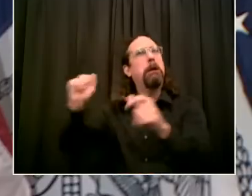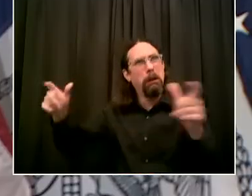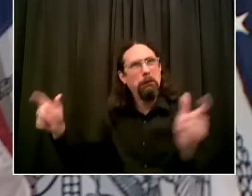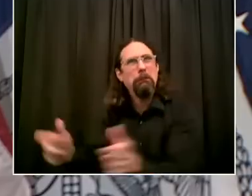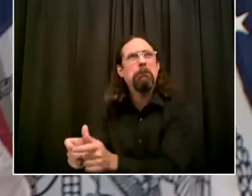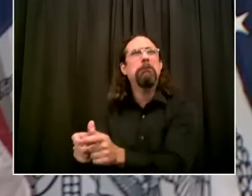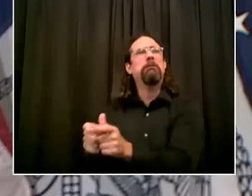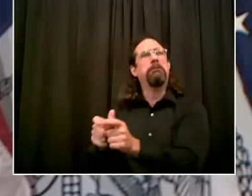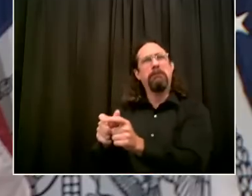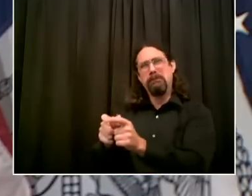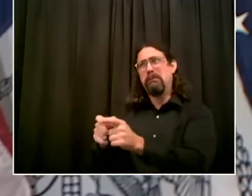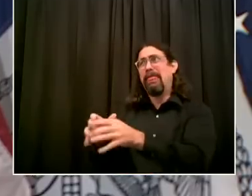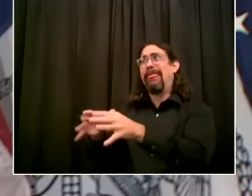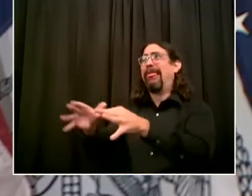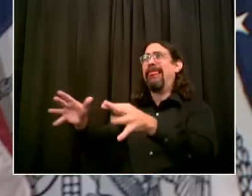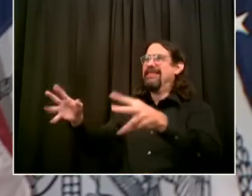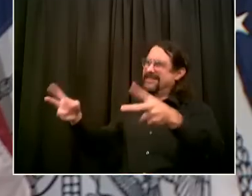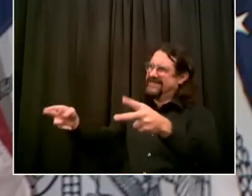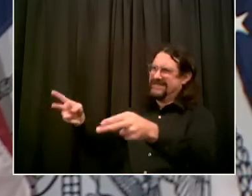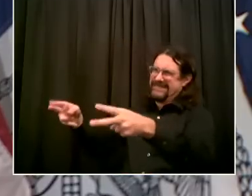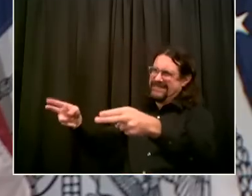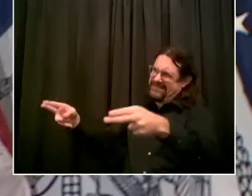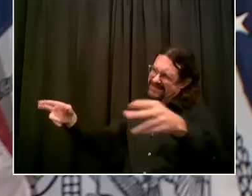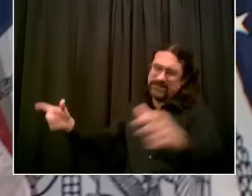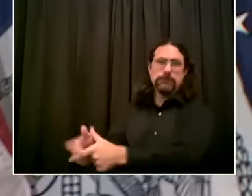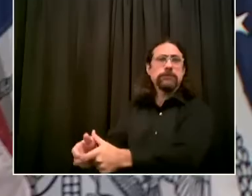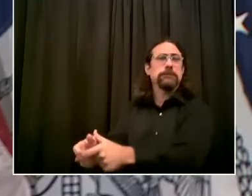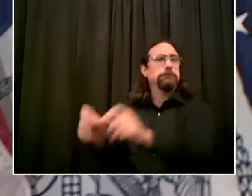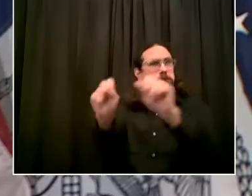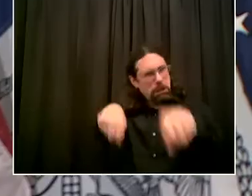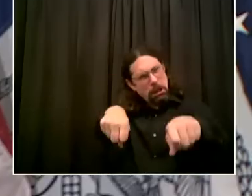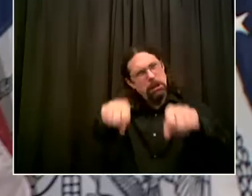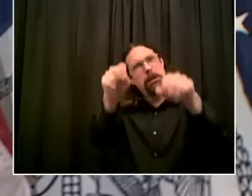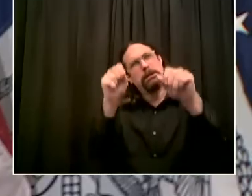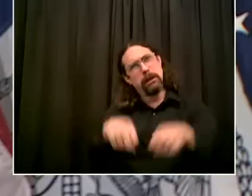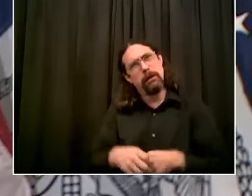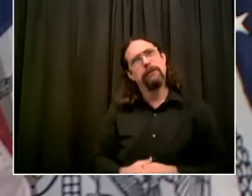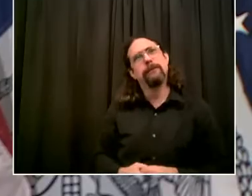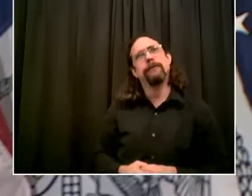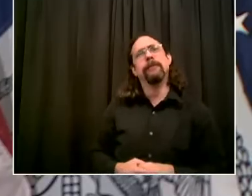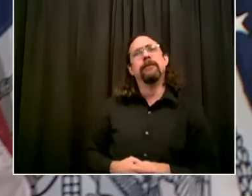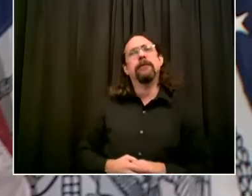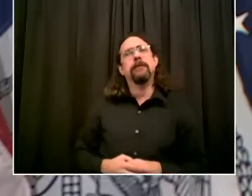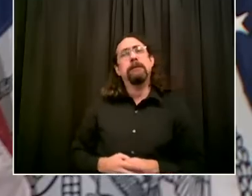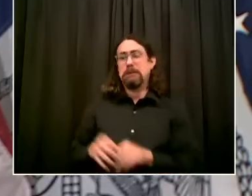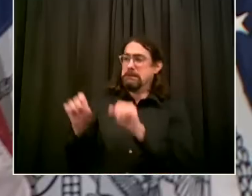I BELIEVE WE CAN N TURN CHANGE FROM BEING A LARGER SECOND WAVE.